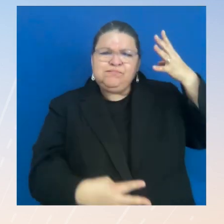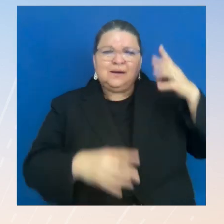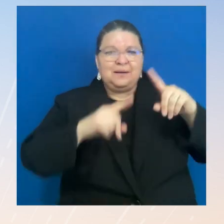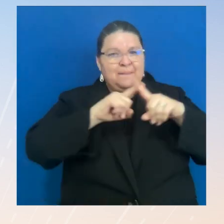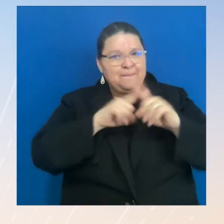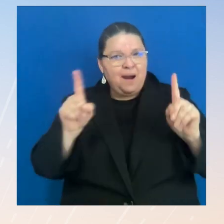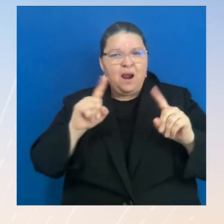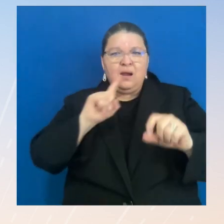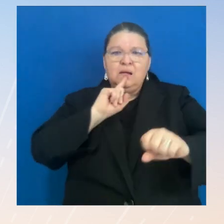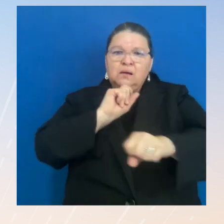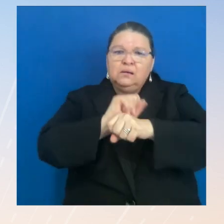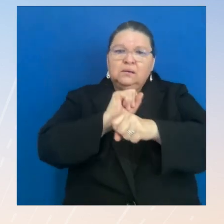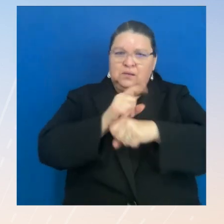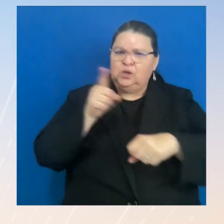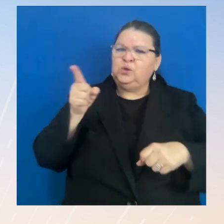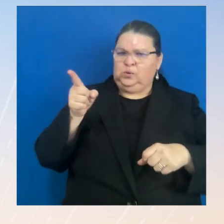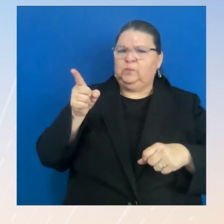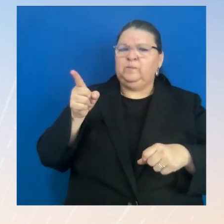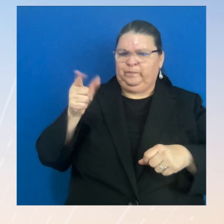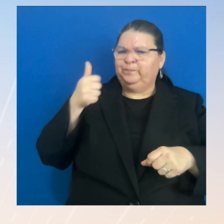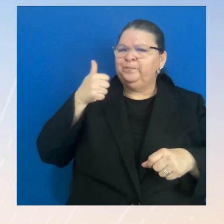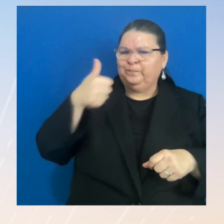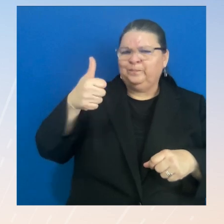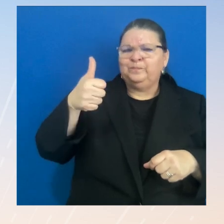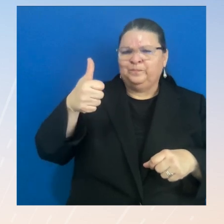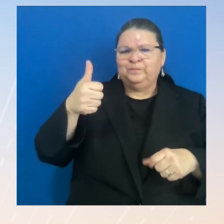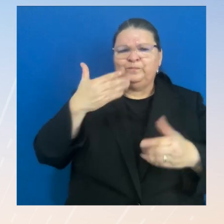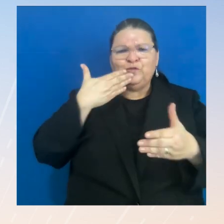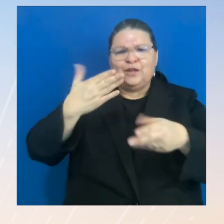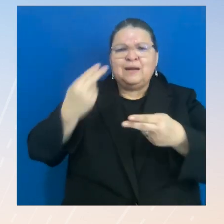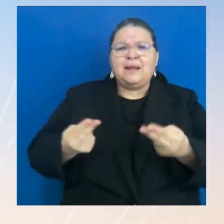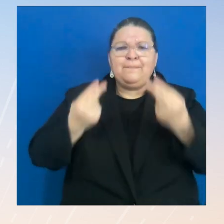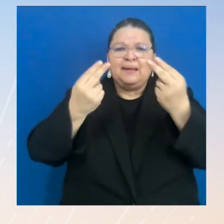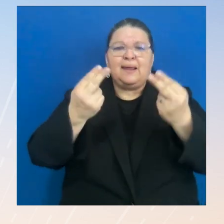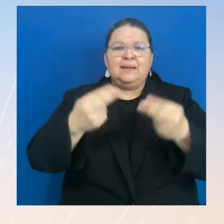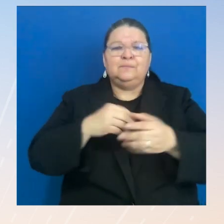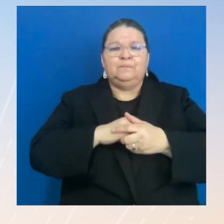she started practicing and studying and preparing, which I don't think surprises anyone